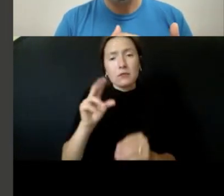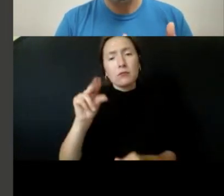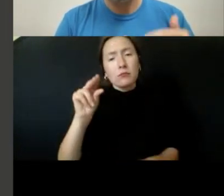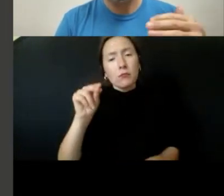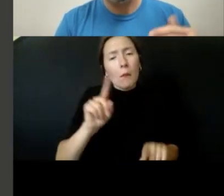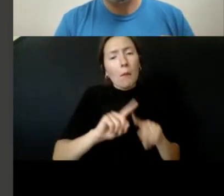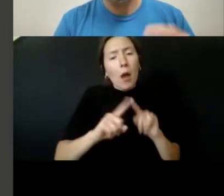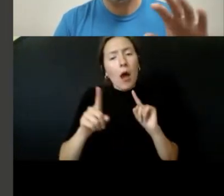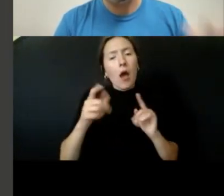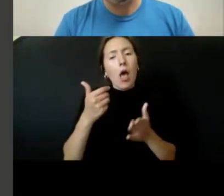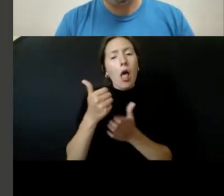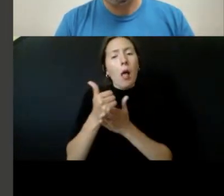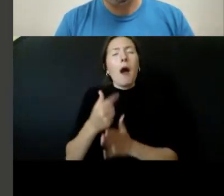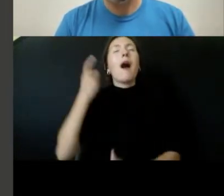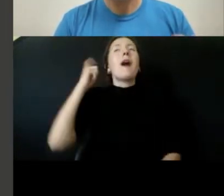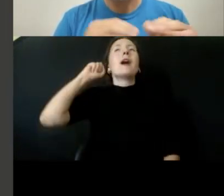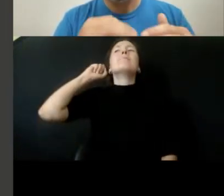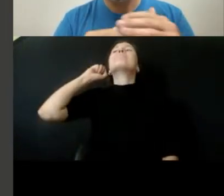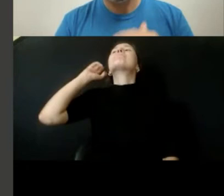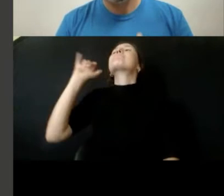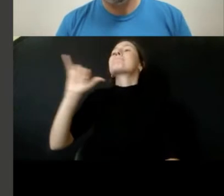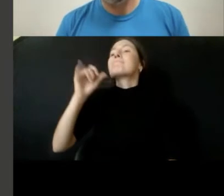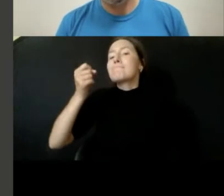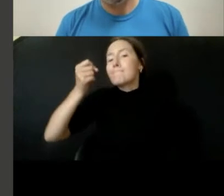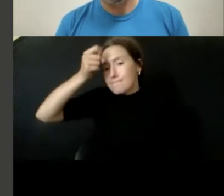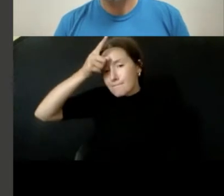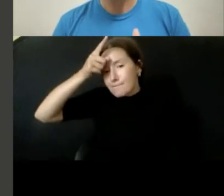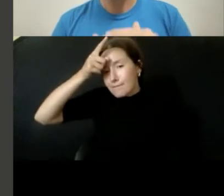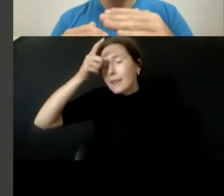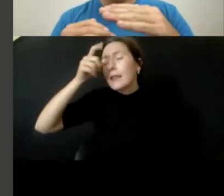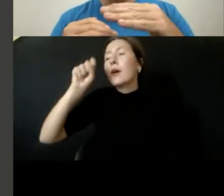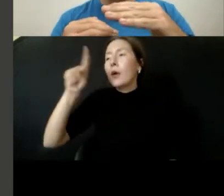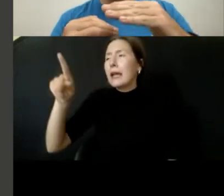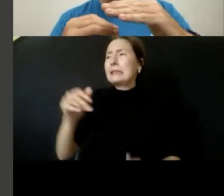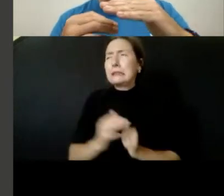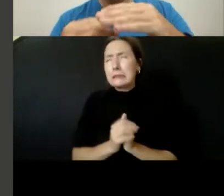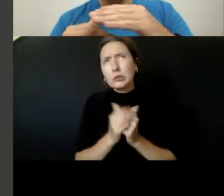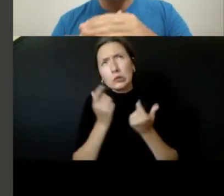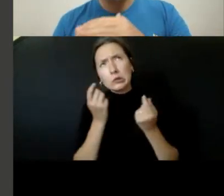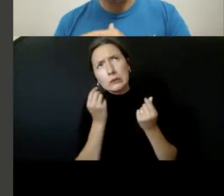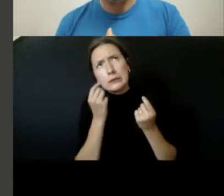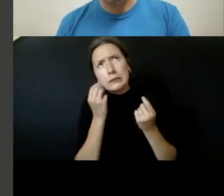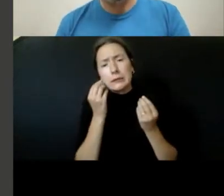and here's you know within our constraints and then have that conversation um and i think that